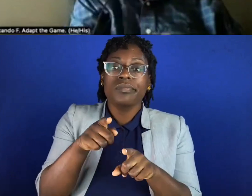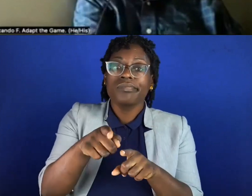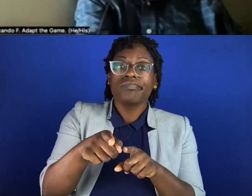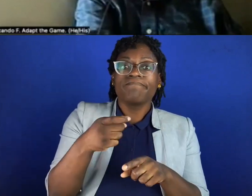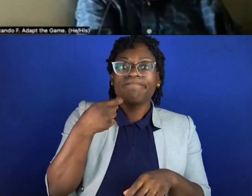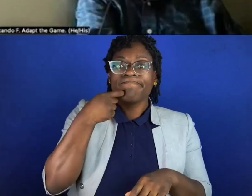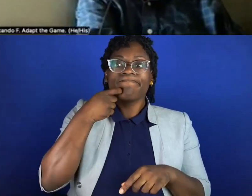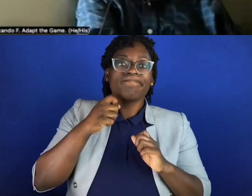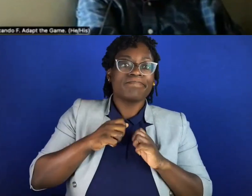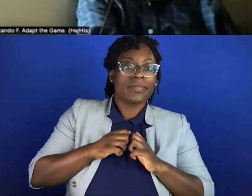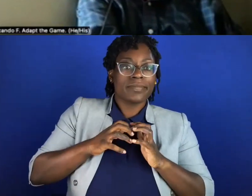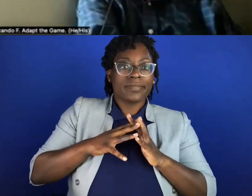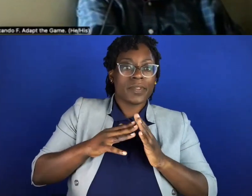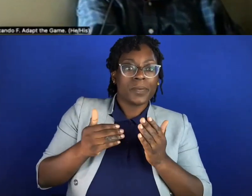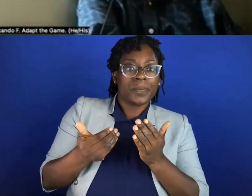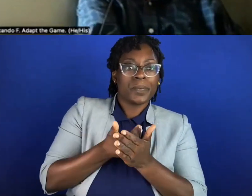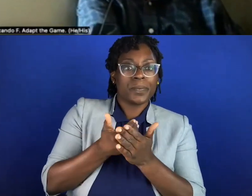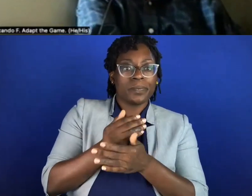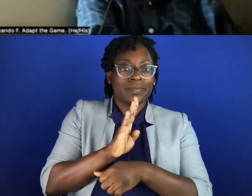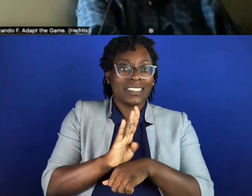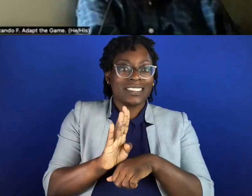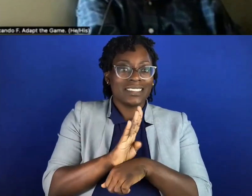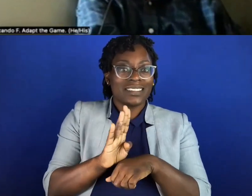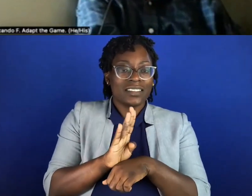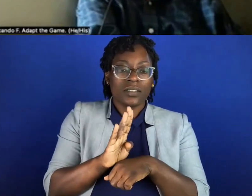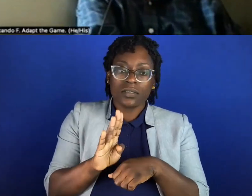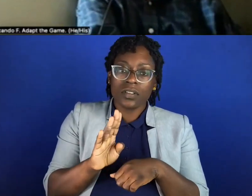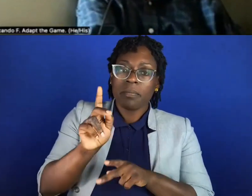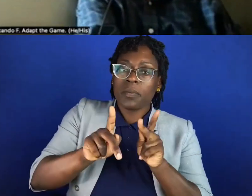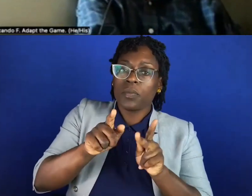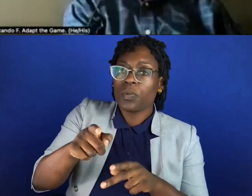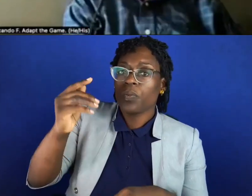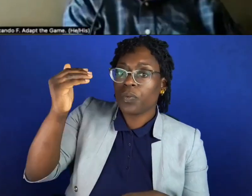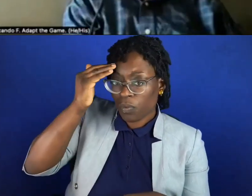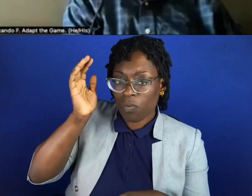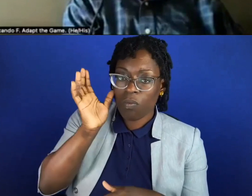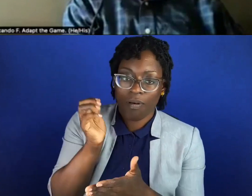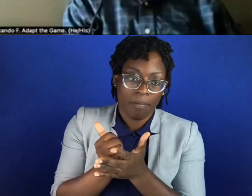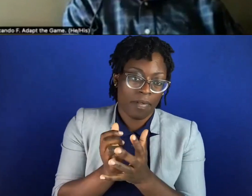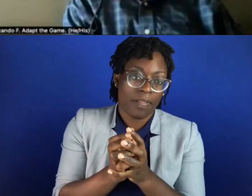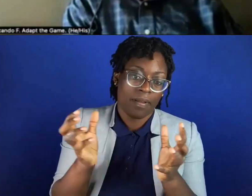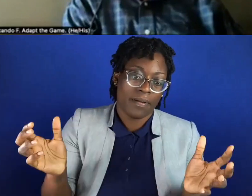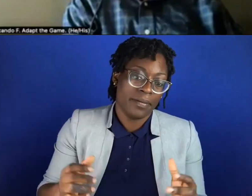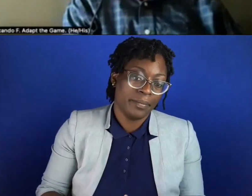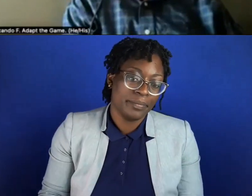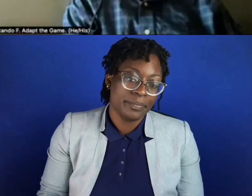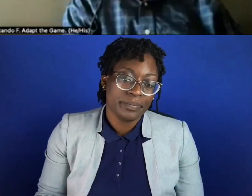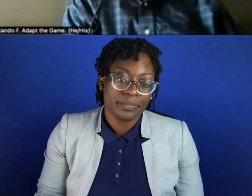starting out and along the journey.